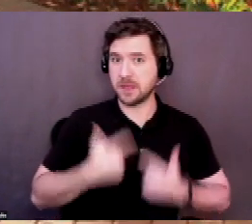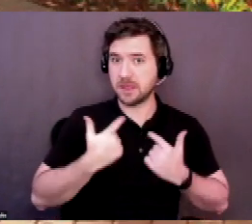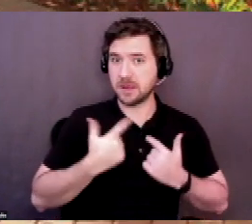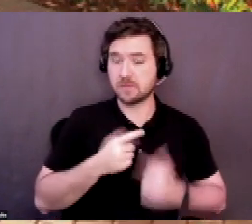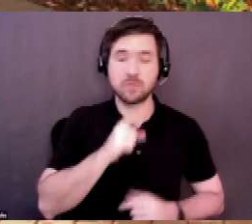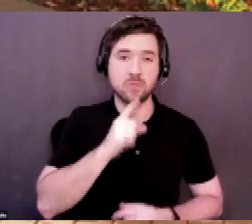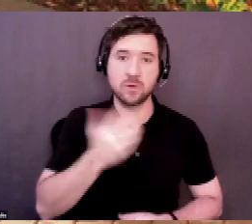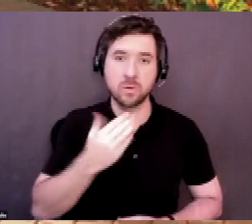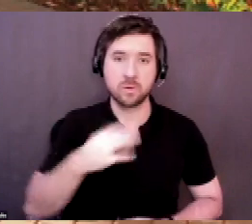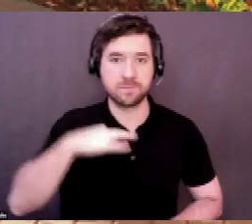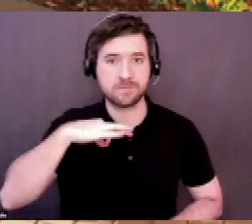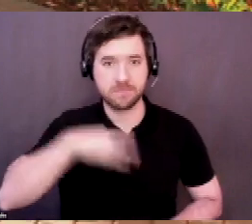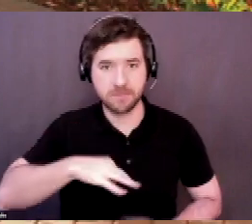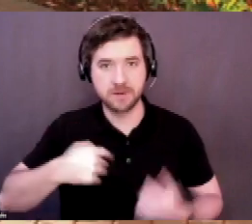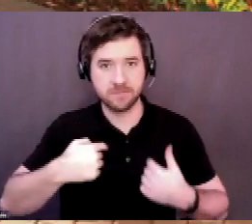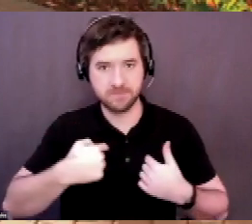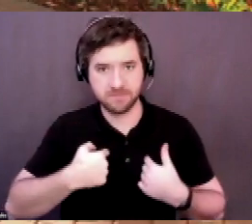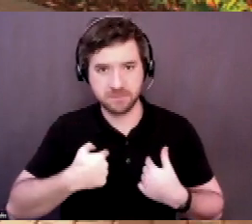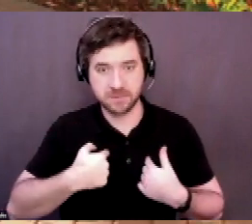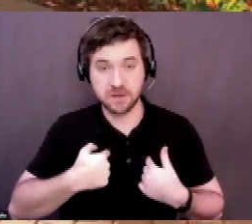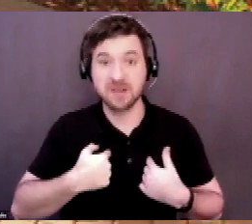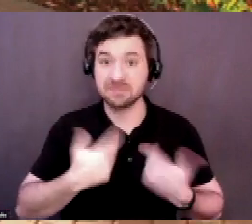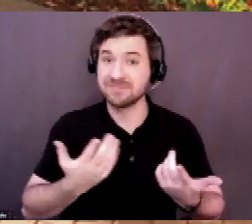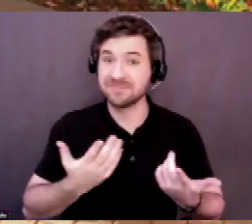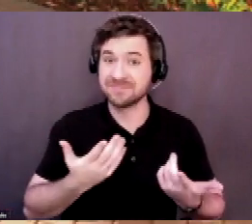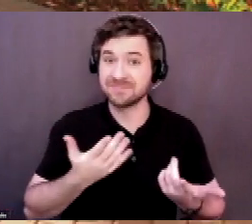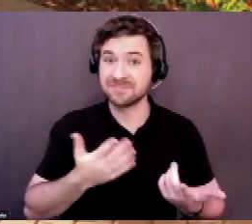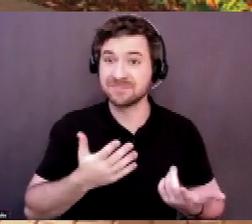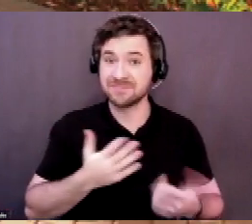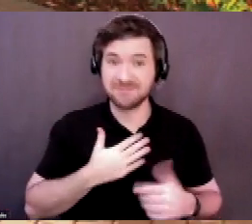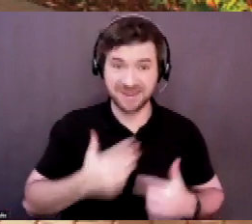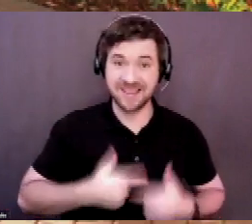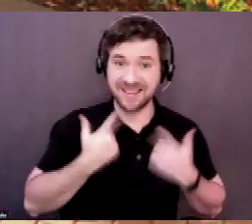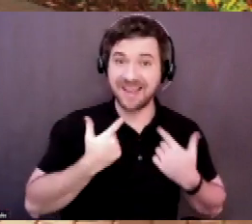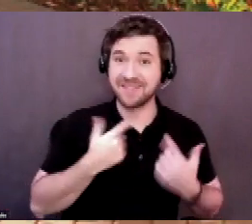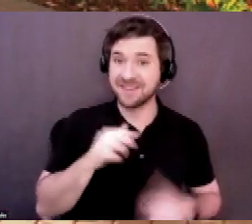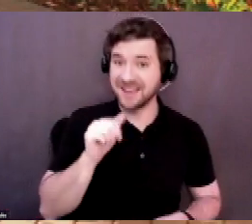both during the pregnancy and once I had the baby.